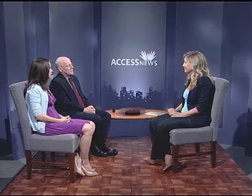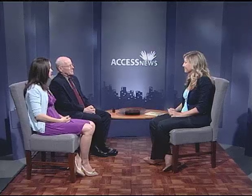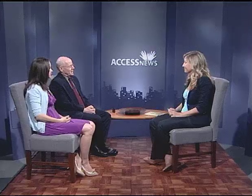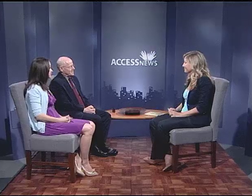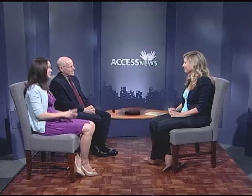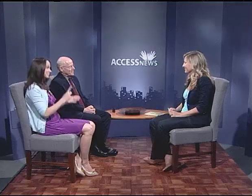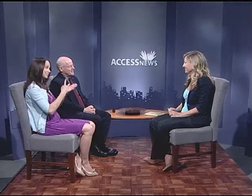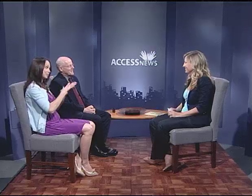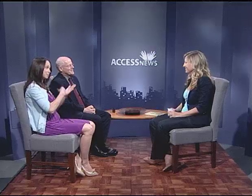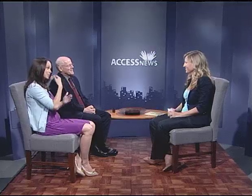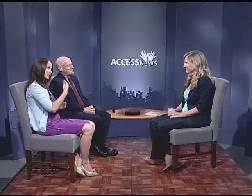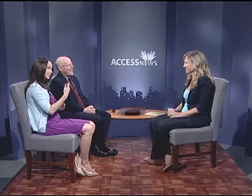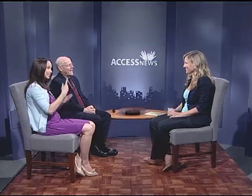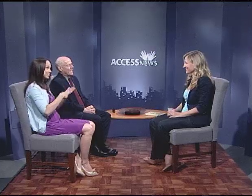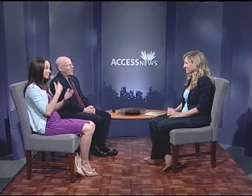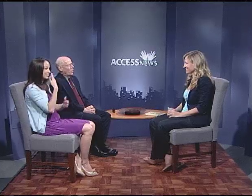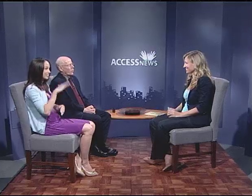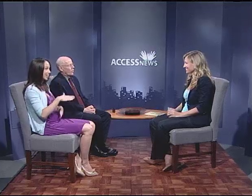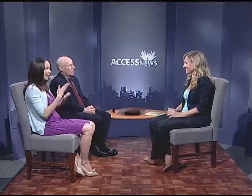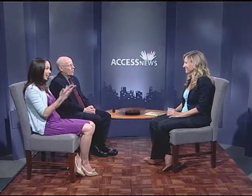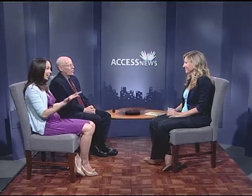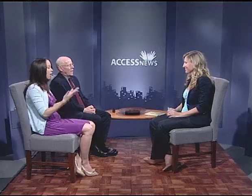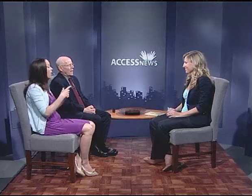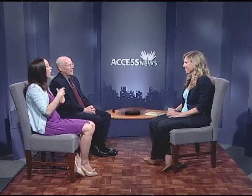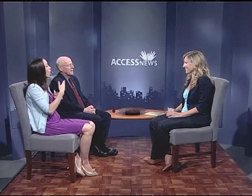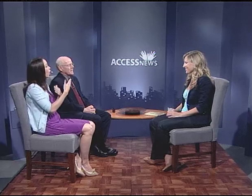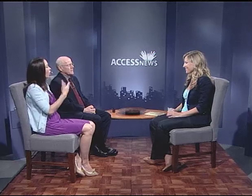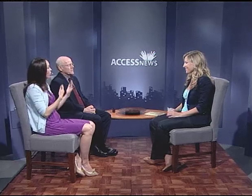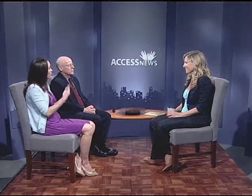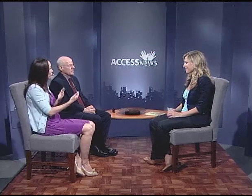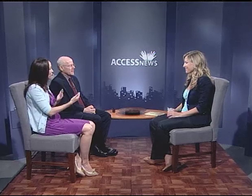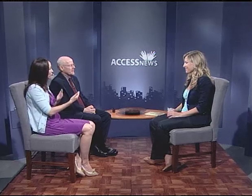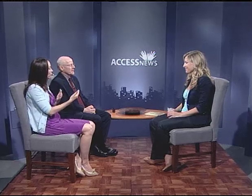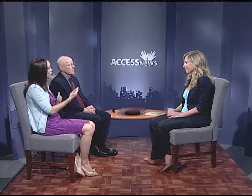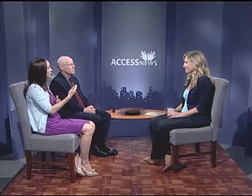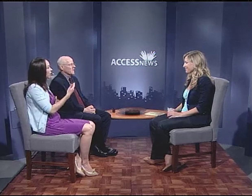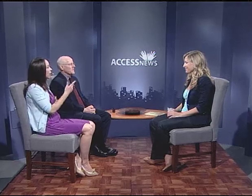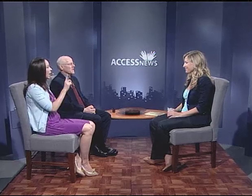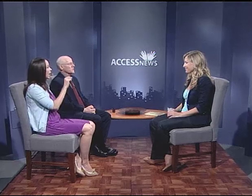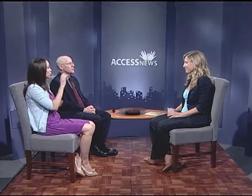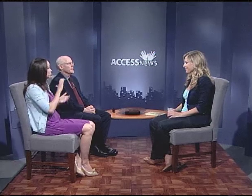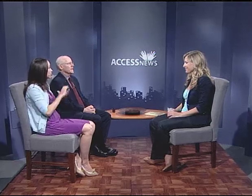Professor Gregg: Sometimes it's good, sometimes it's bad. Although I do believe that if you read the history